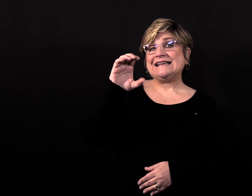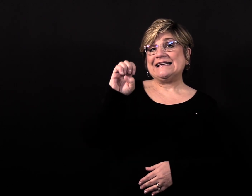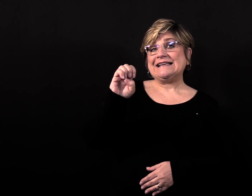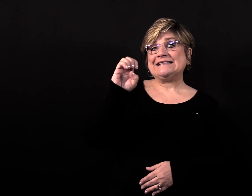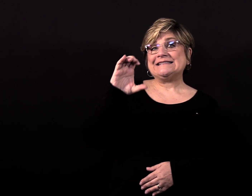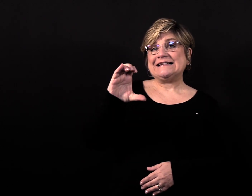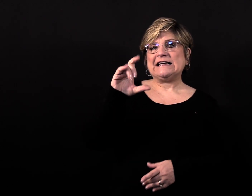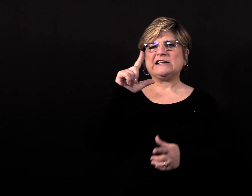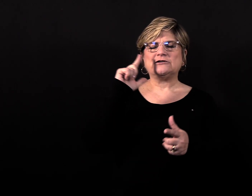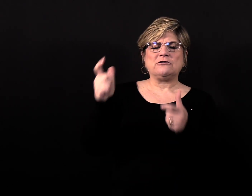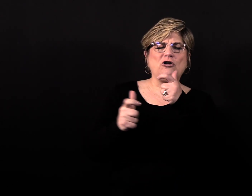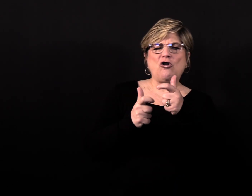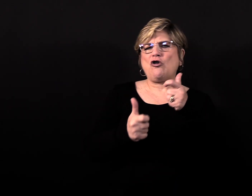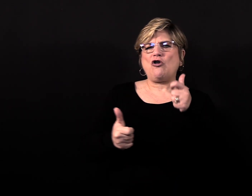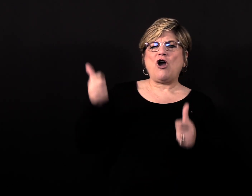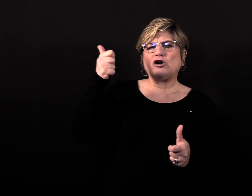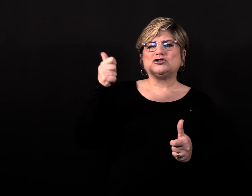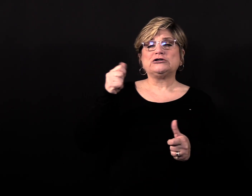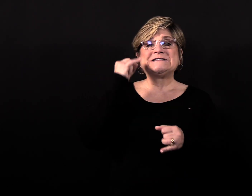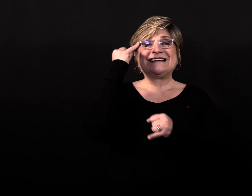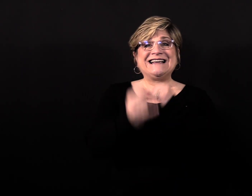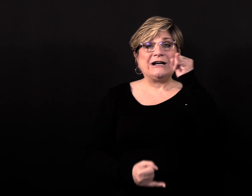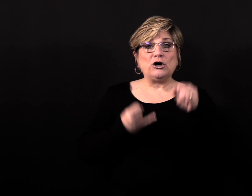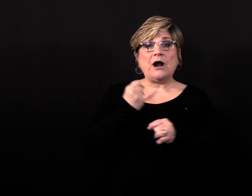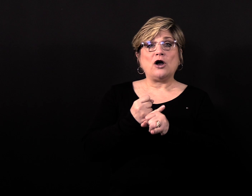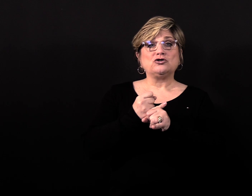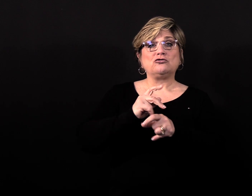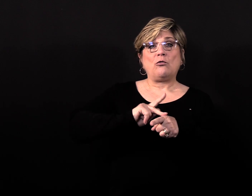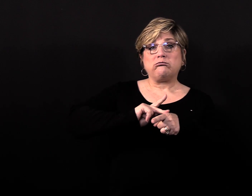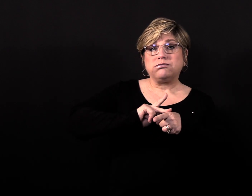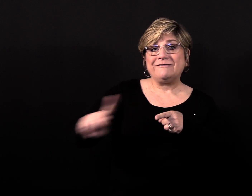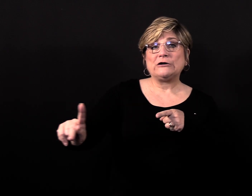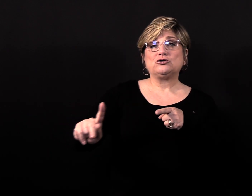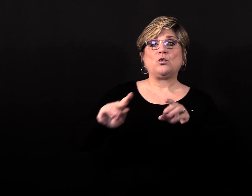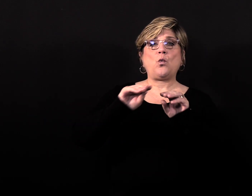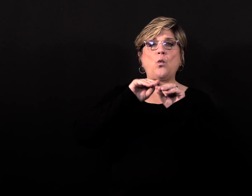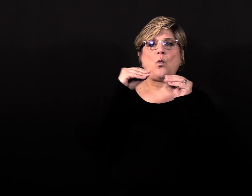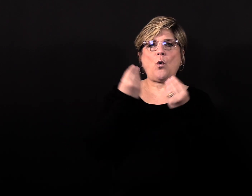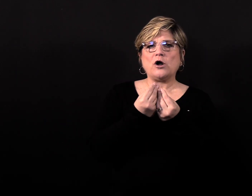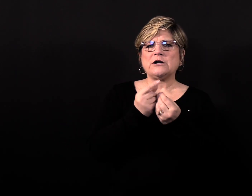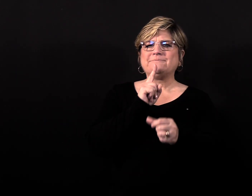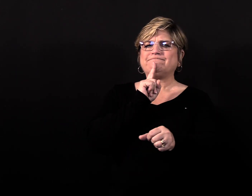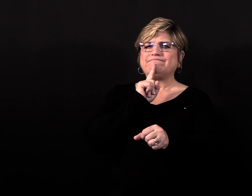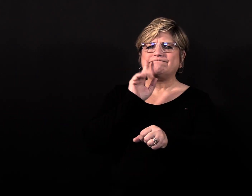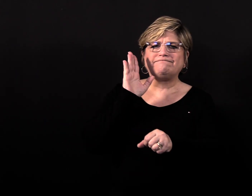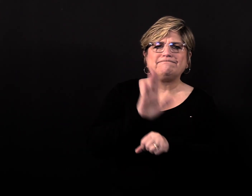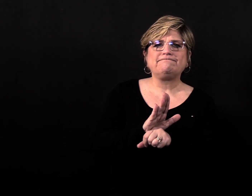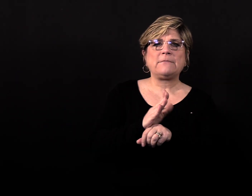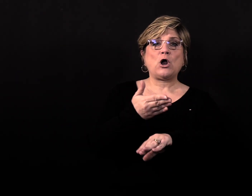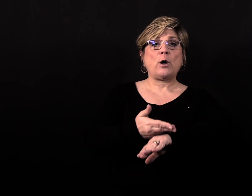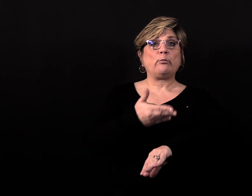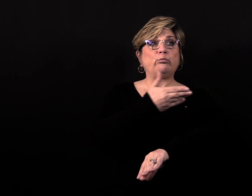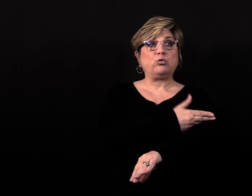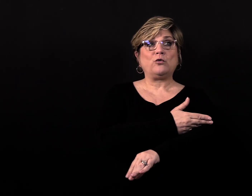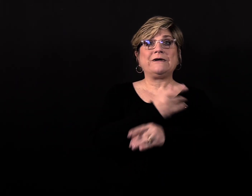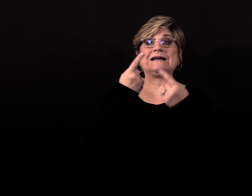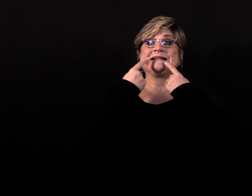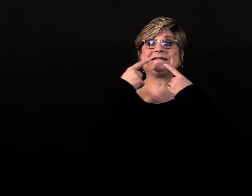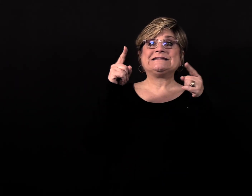international professional organization dedicated to improving the success